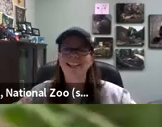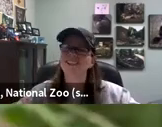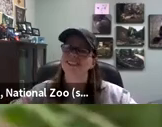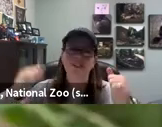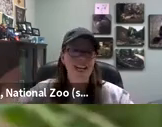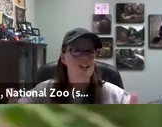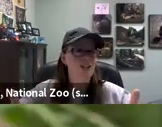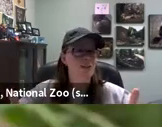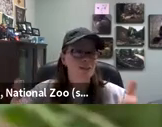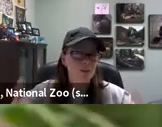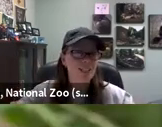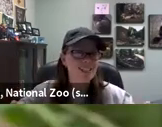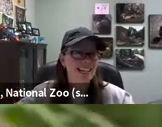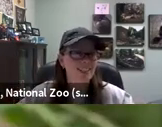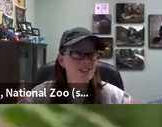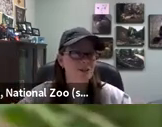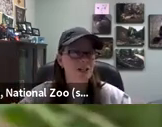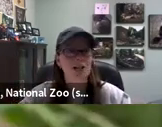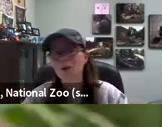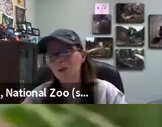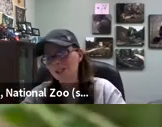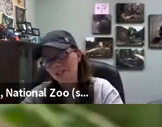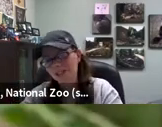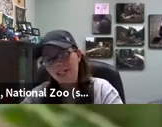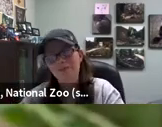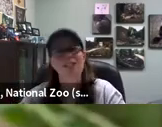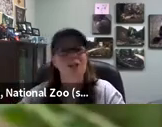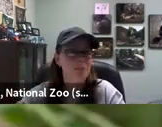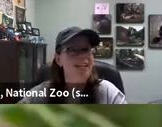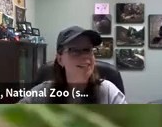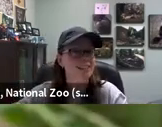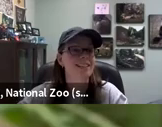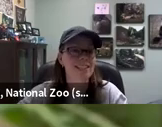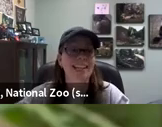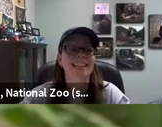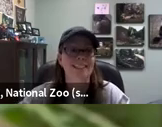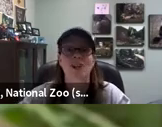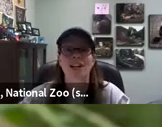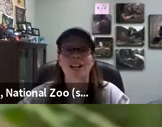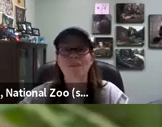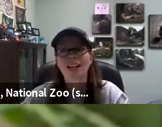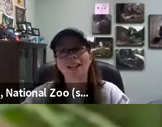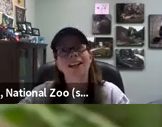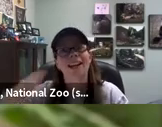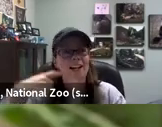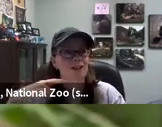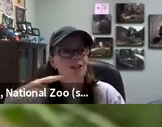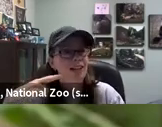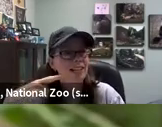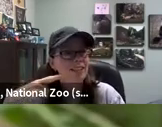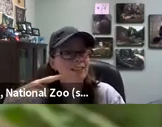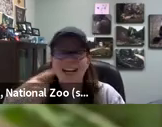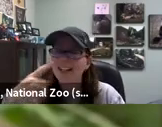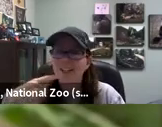We said "okay good, we've got one down two to go!" We turn around- we start planting the second